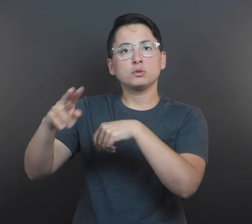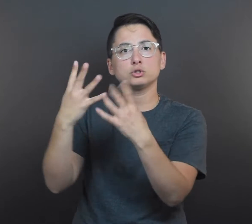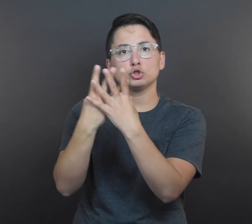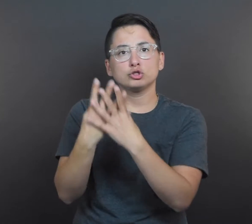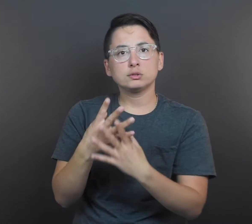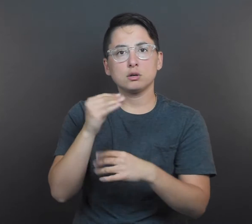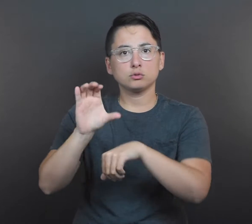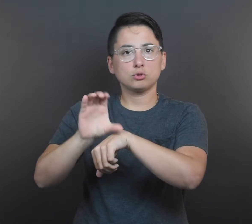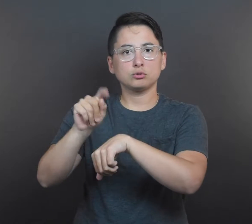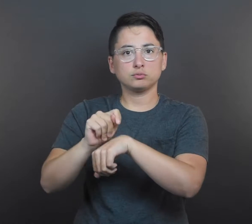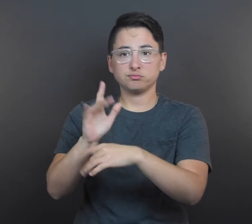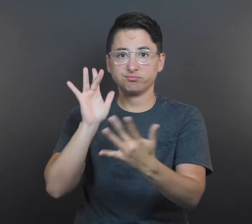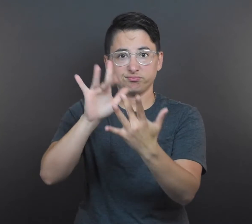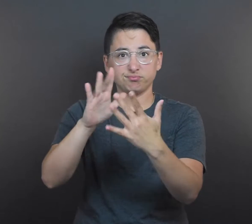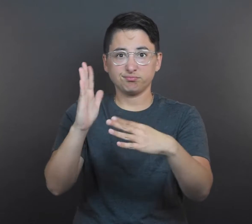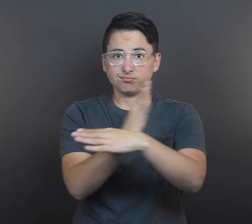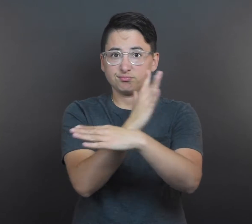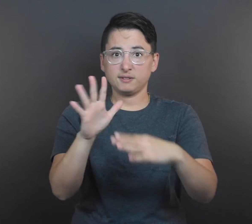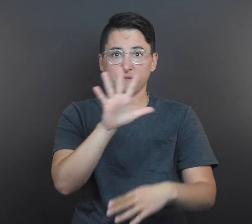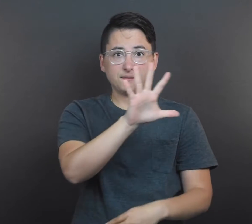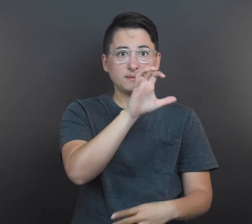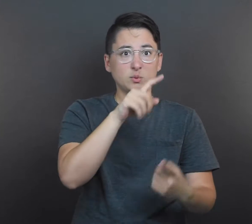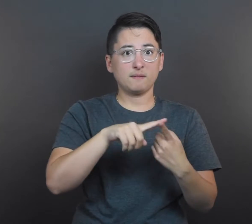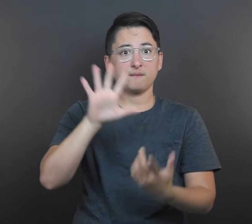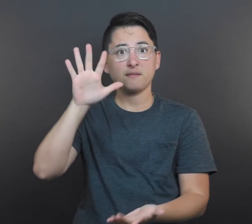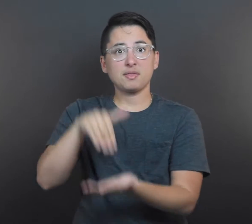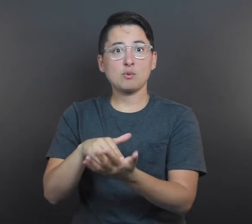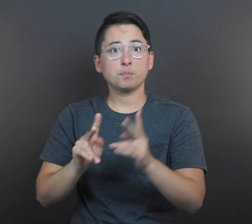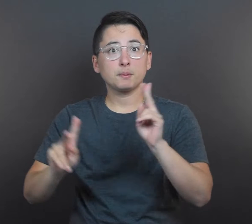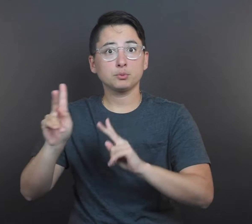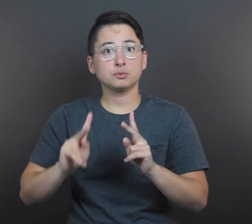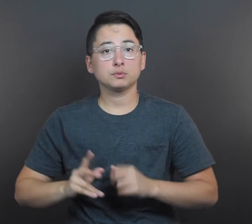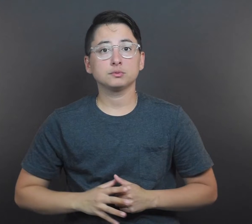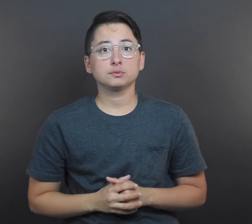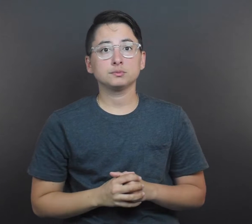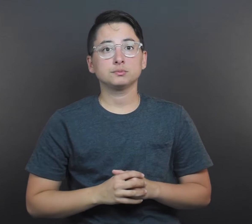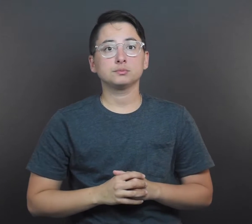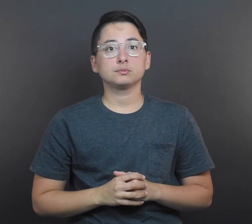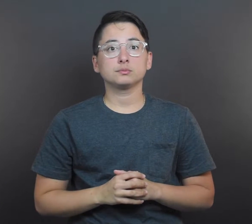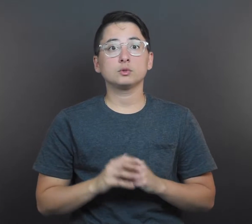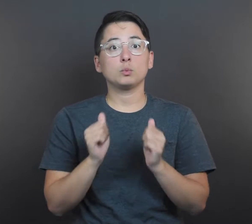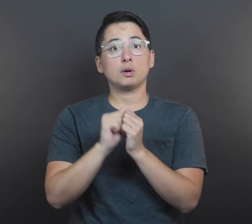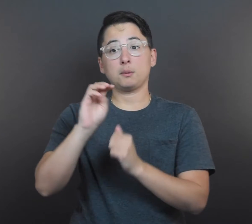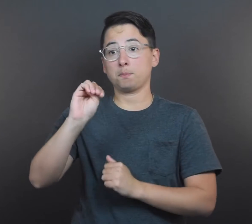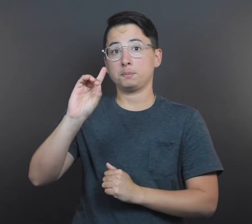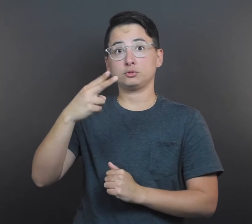and 5,000 people respectively. Through mobile units, MDH